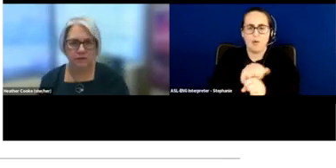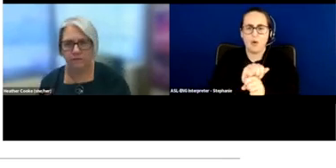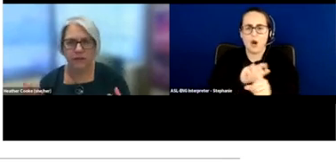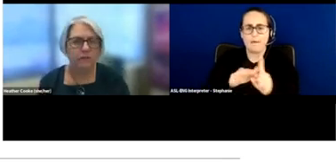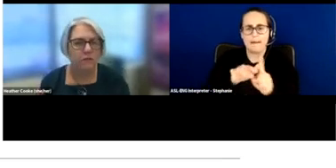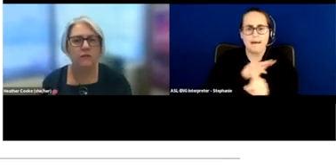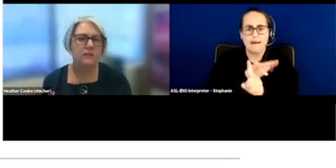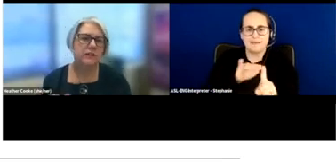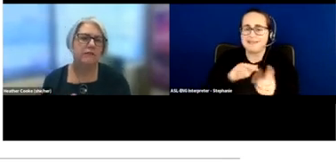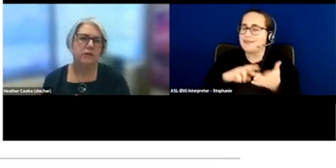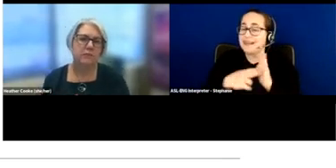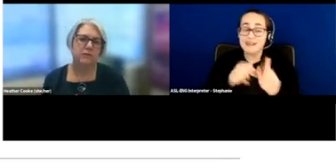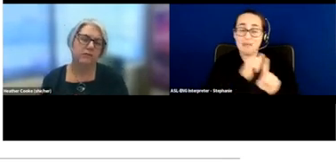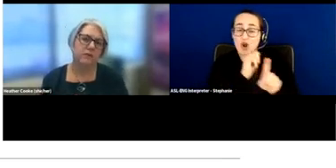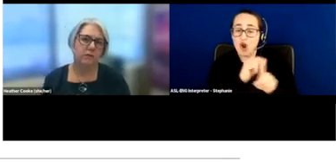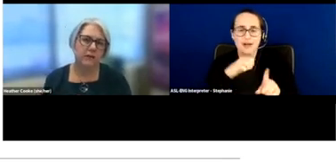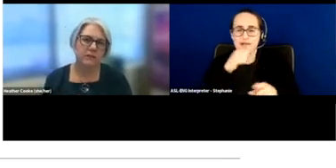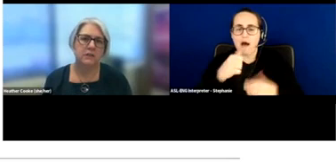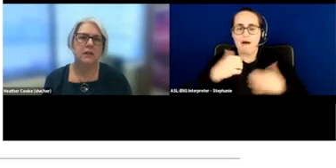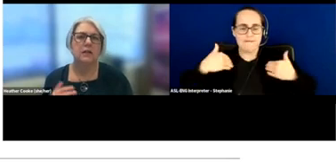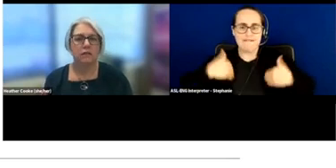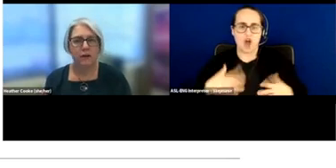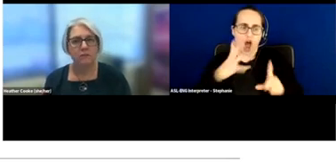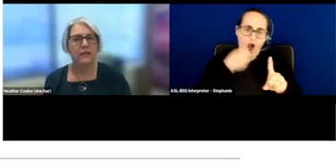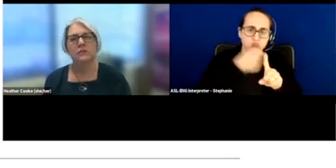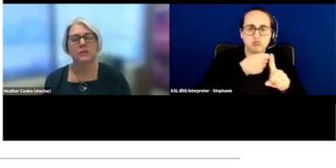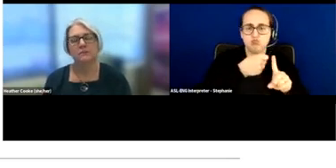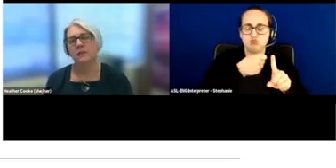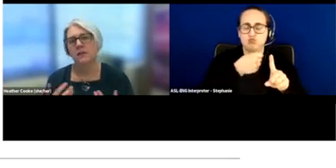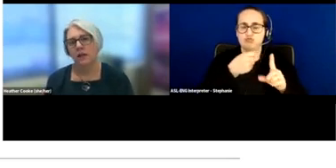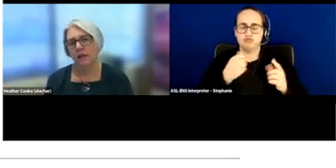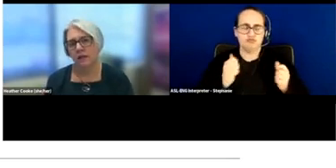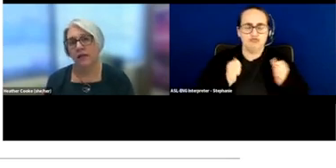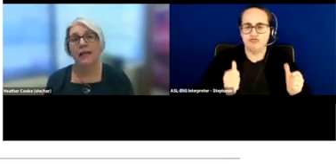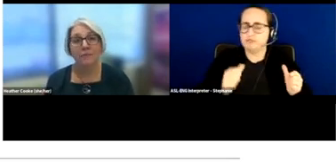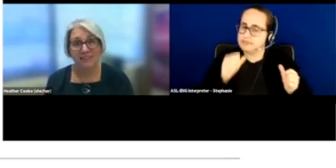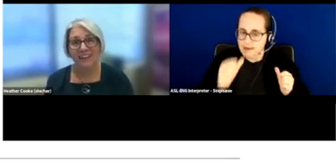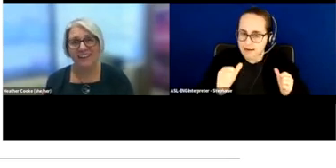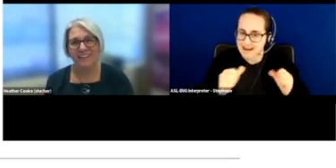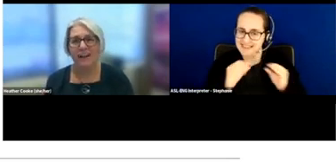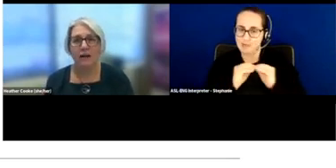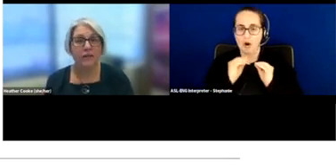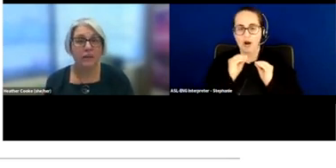exclusionary form of social aggression but threatened relationships and that encapsulated their behaviours. So